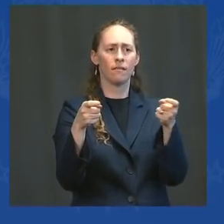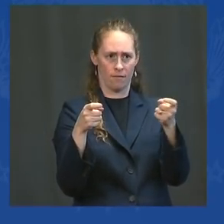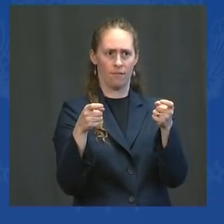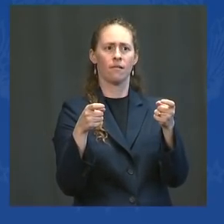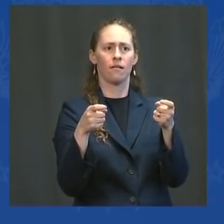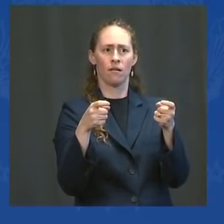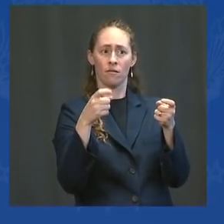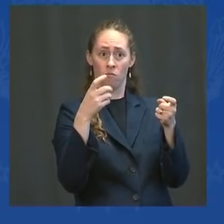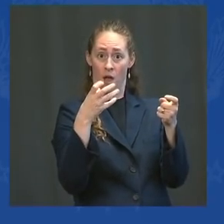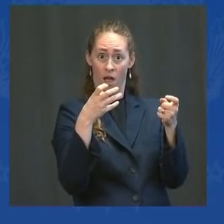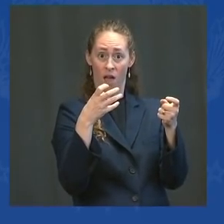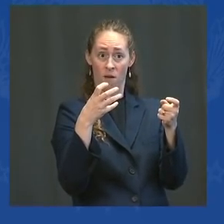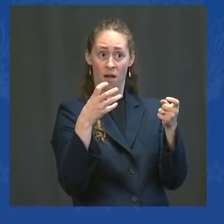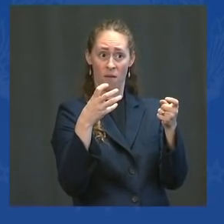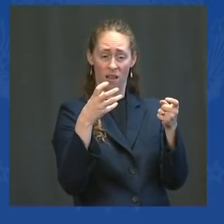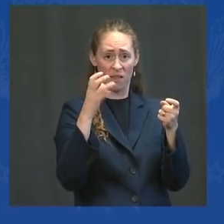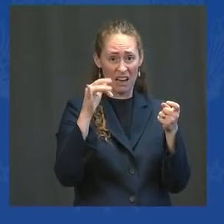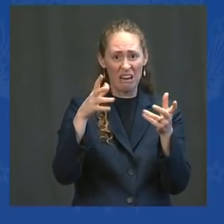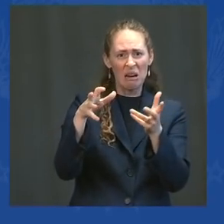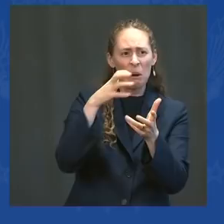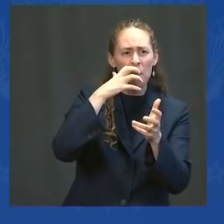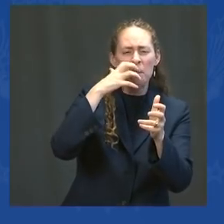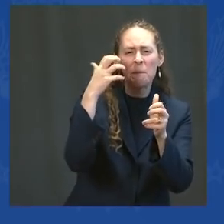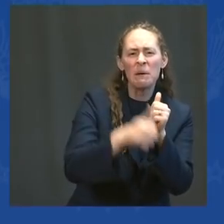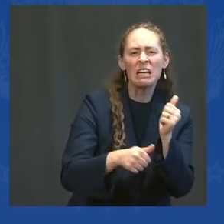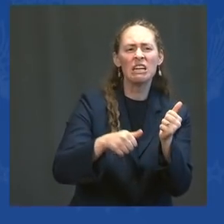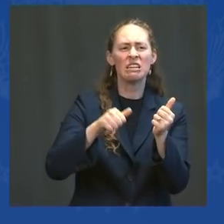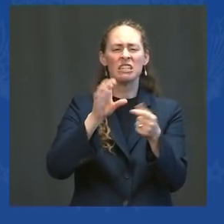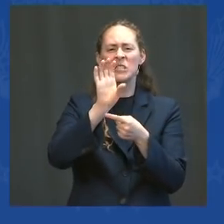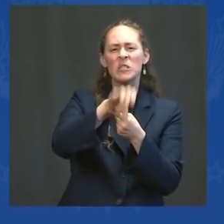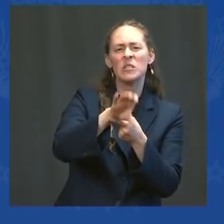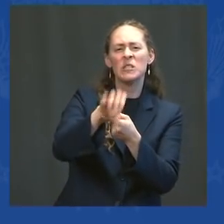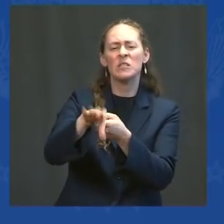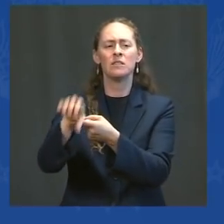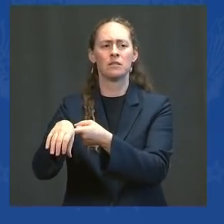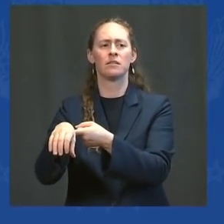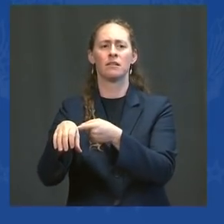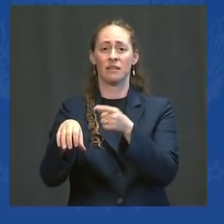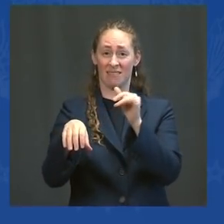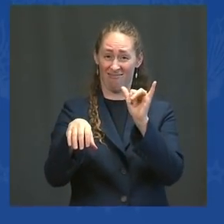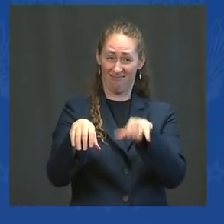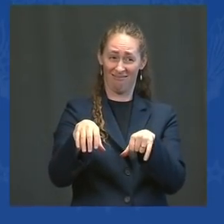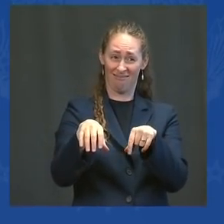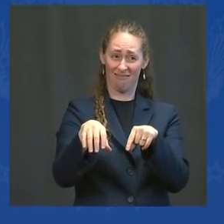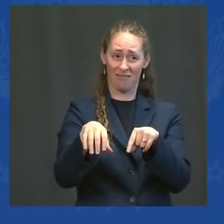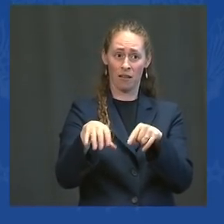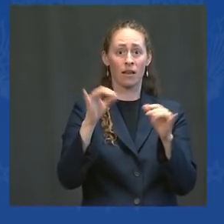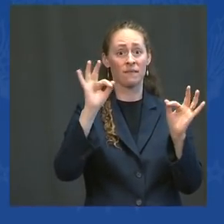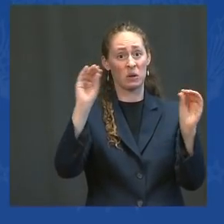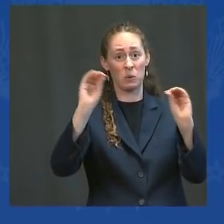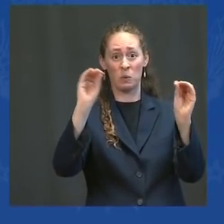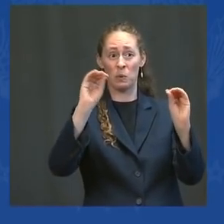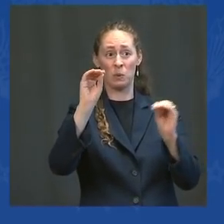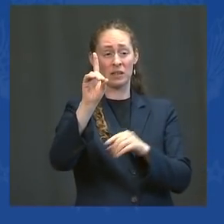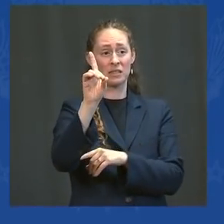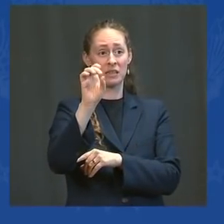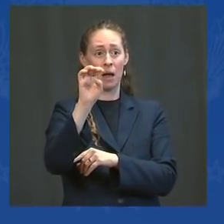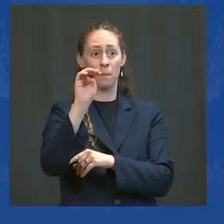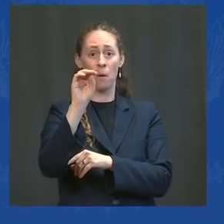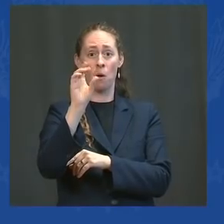to destroy, not to build. Without democracy, nothing is possible. With it, everything is.